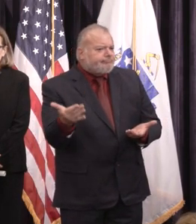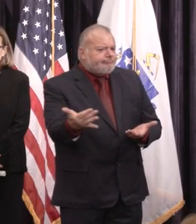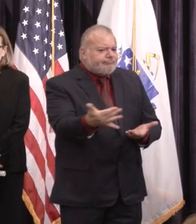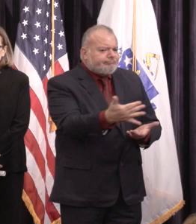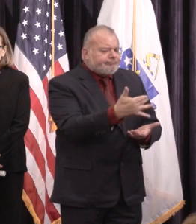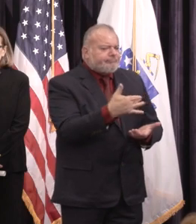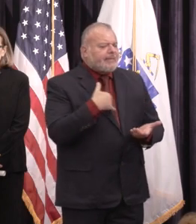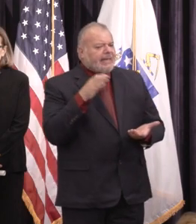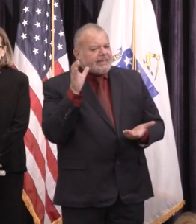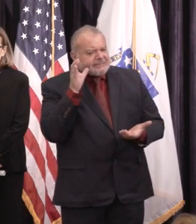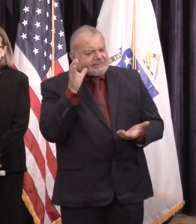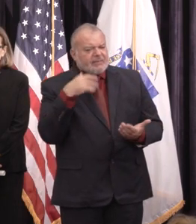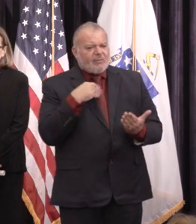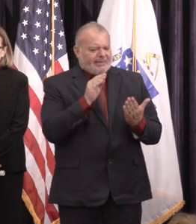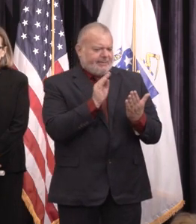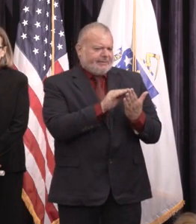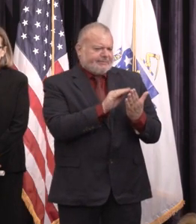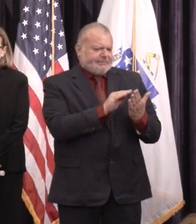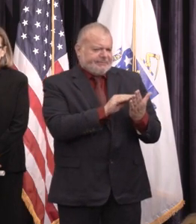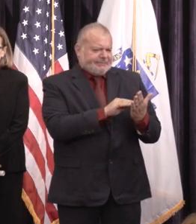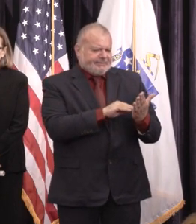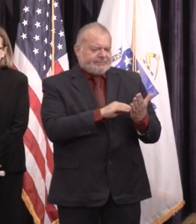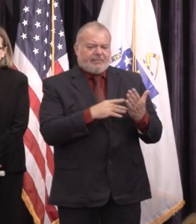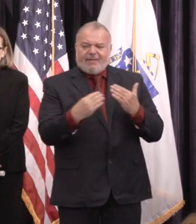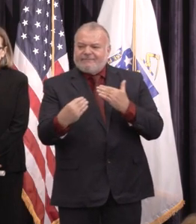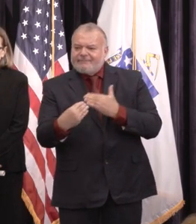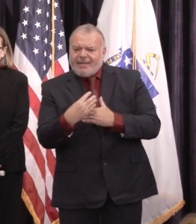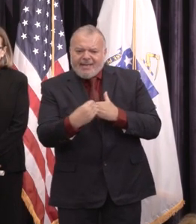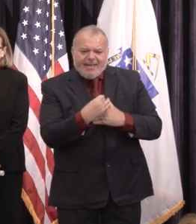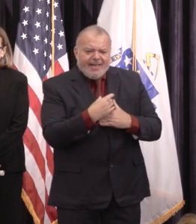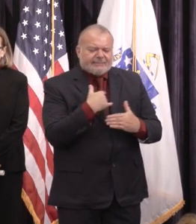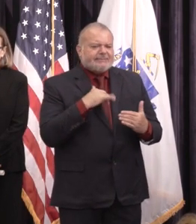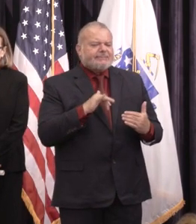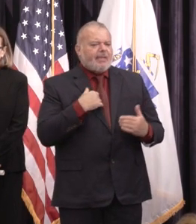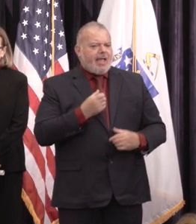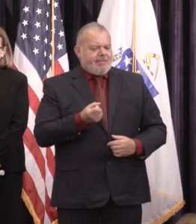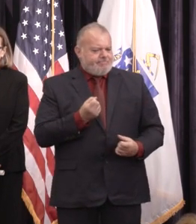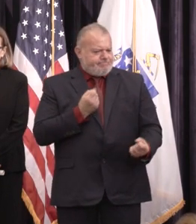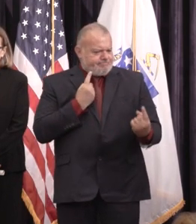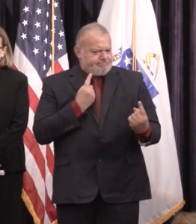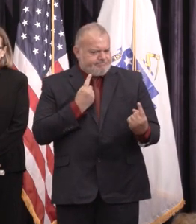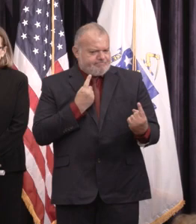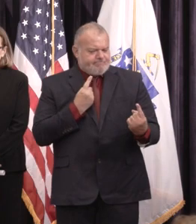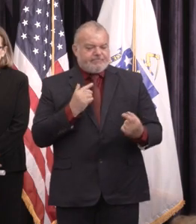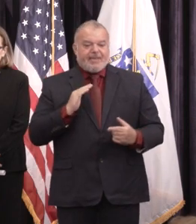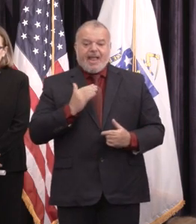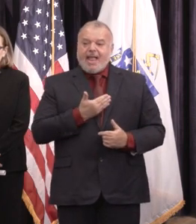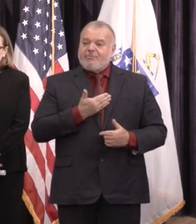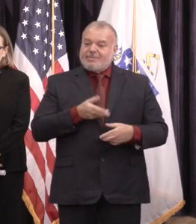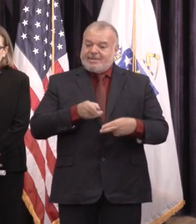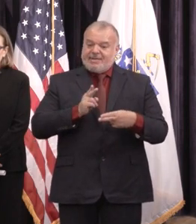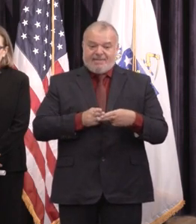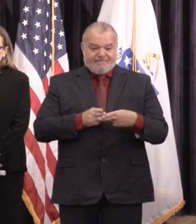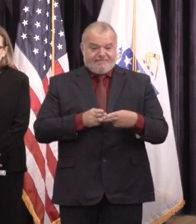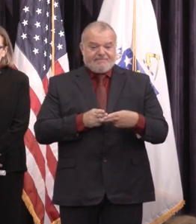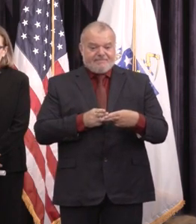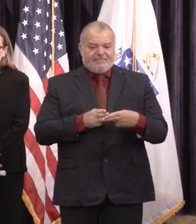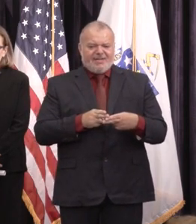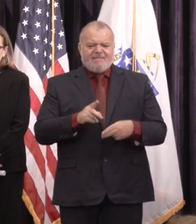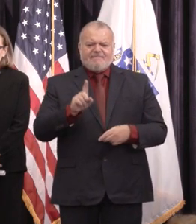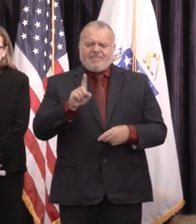we understood was that our name and our language needed to inspire a catalyst of change. The moment